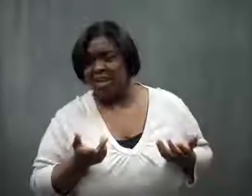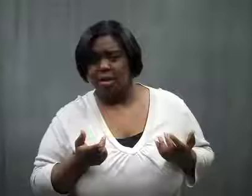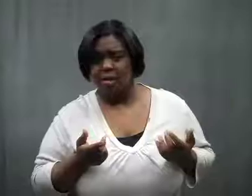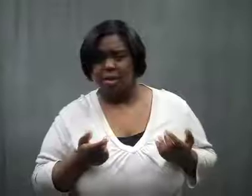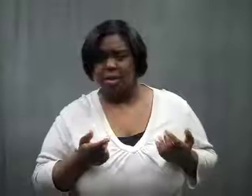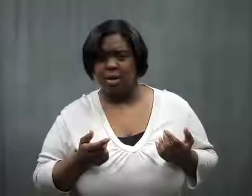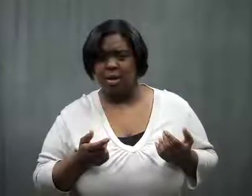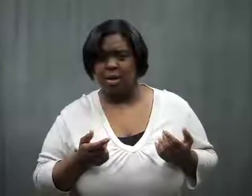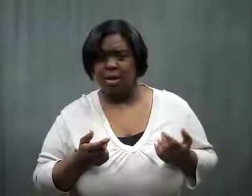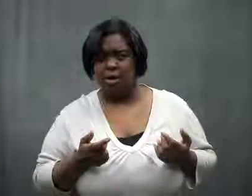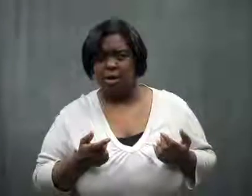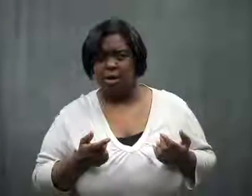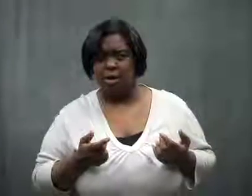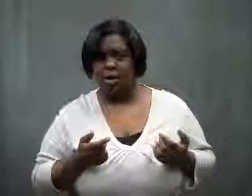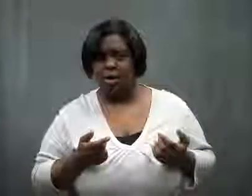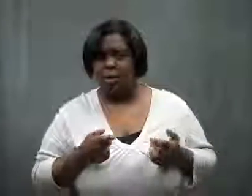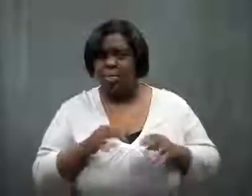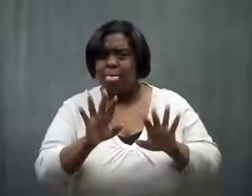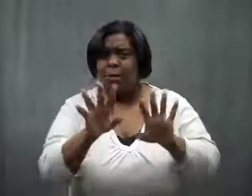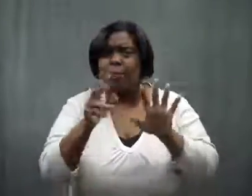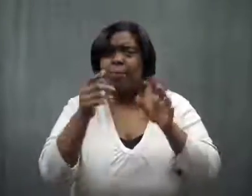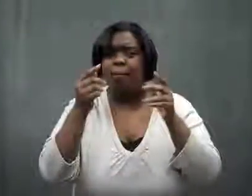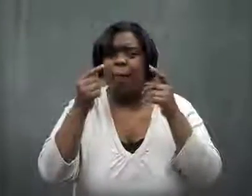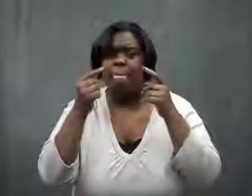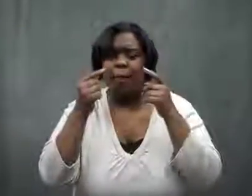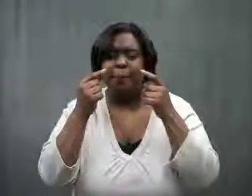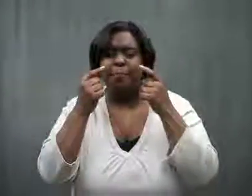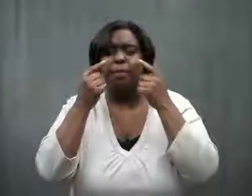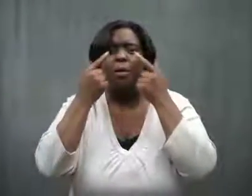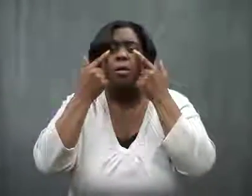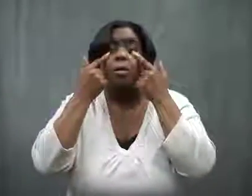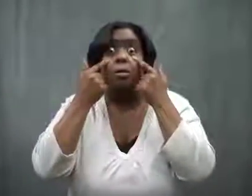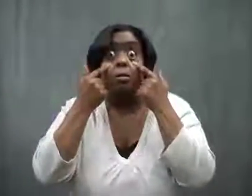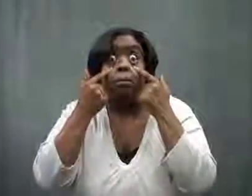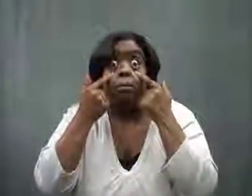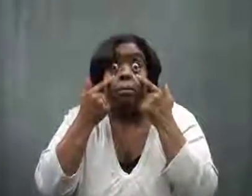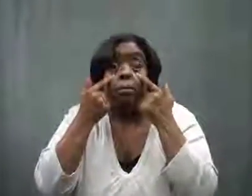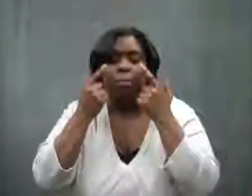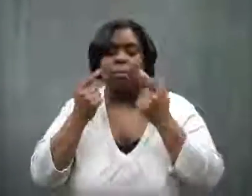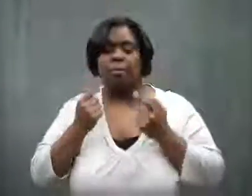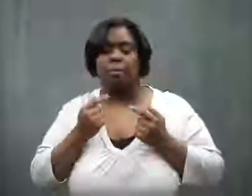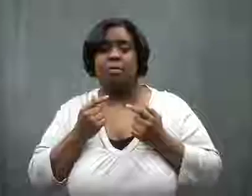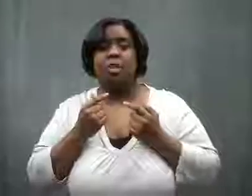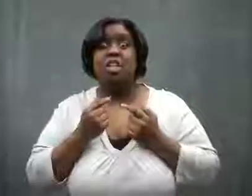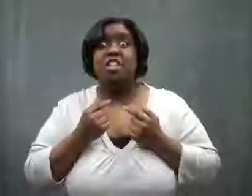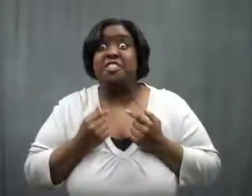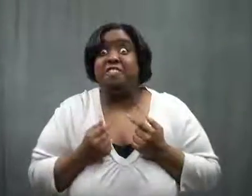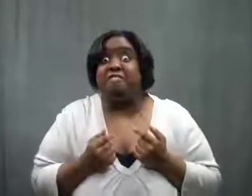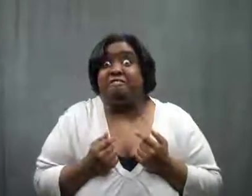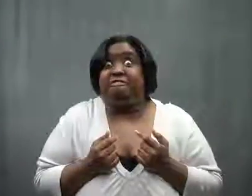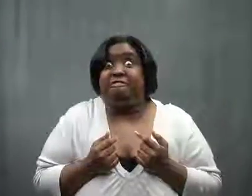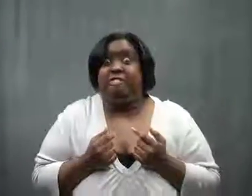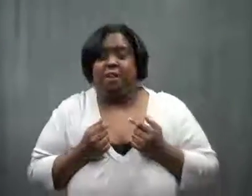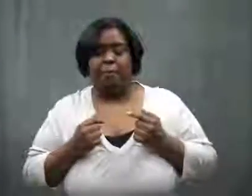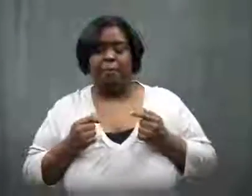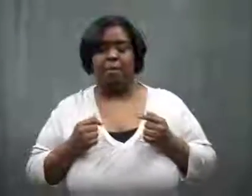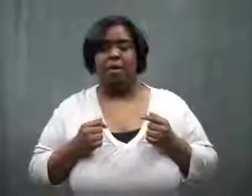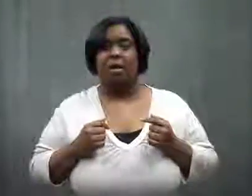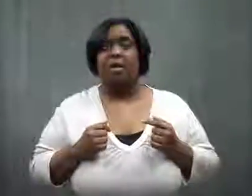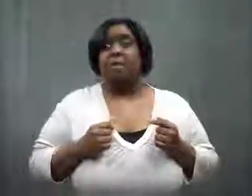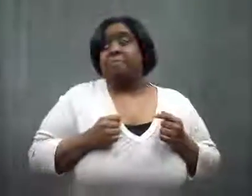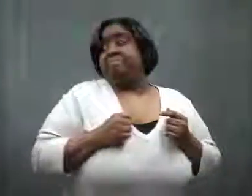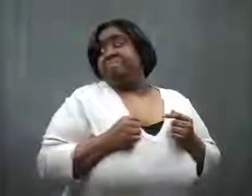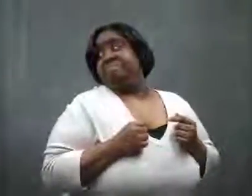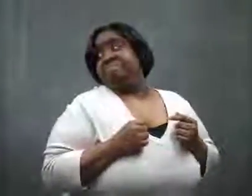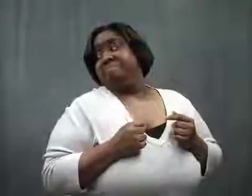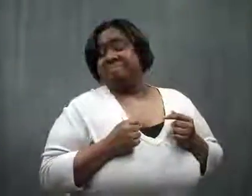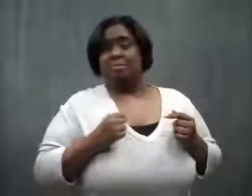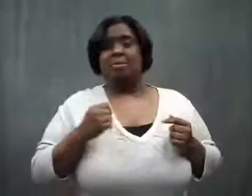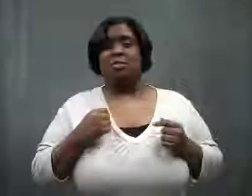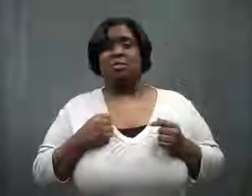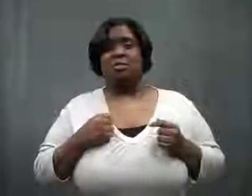Then she did this...